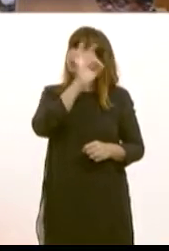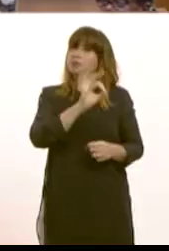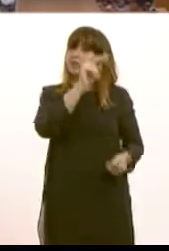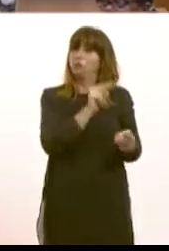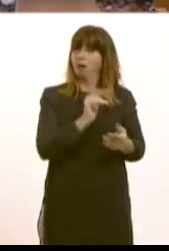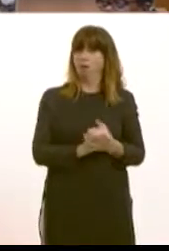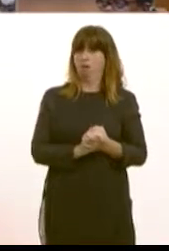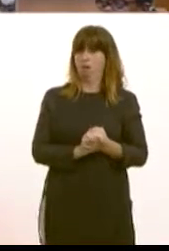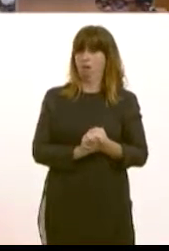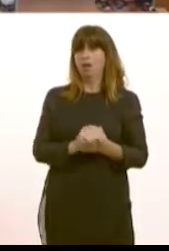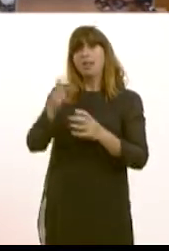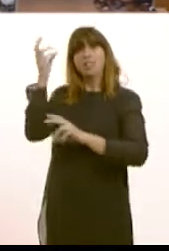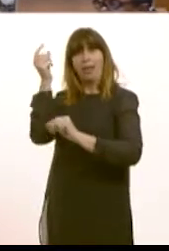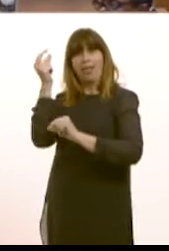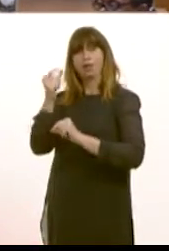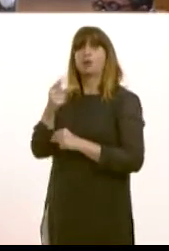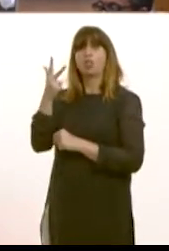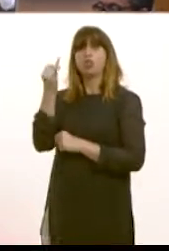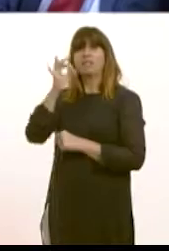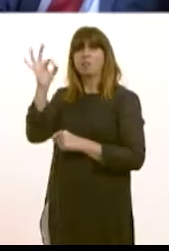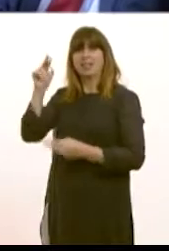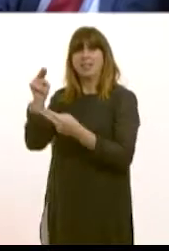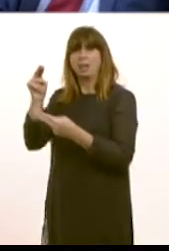If you look at Spain, 37 per cent lower. So itís nothing to do with the EU at all.